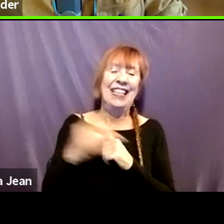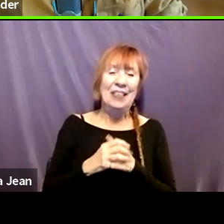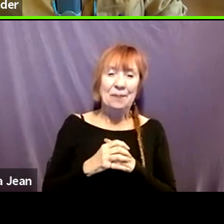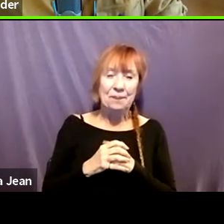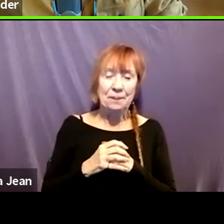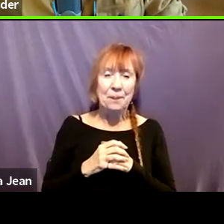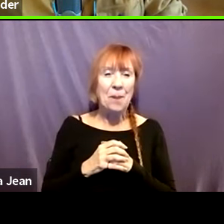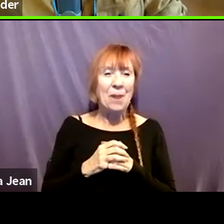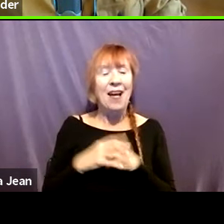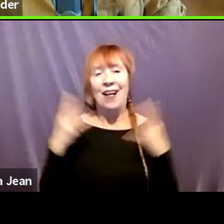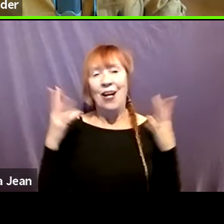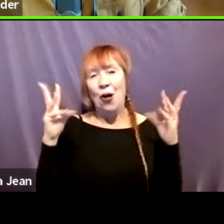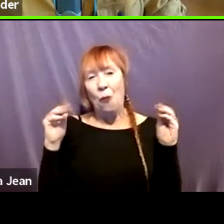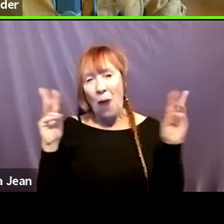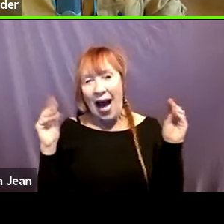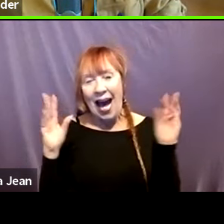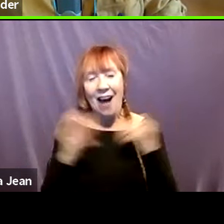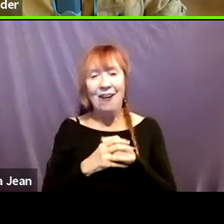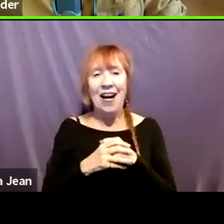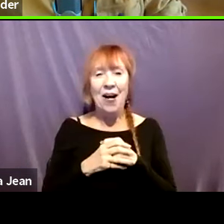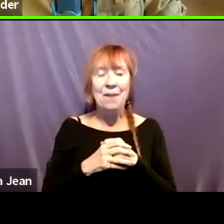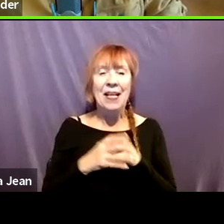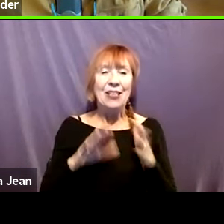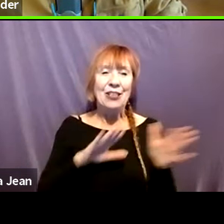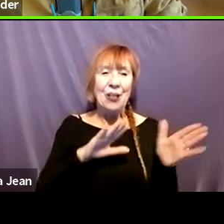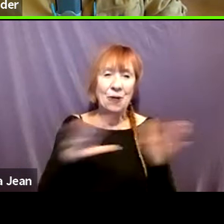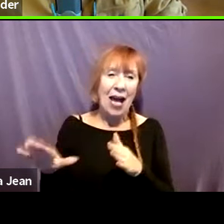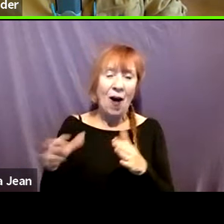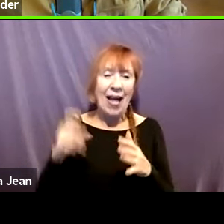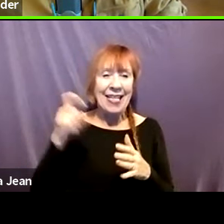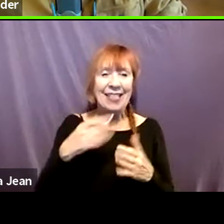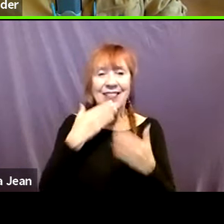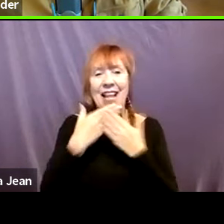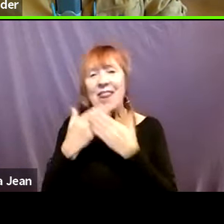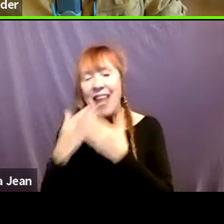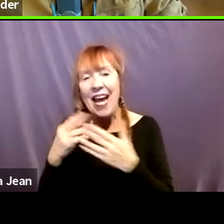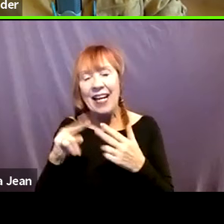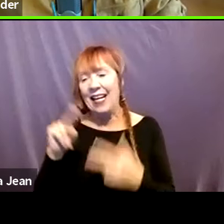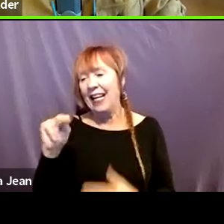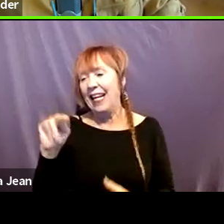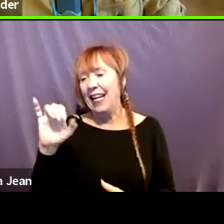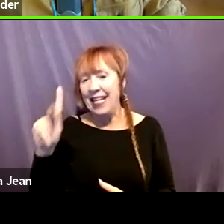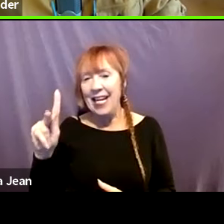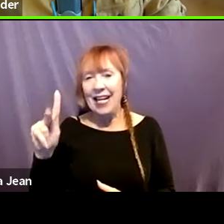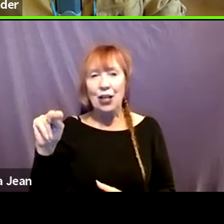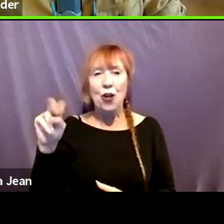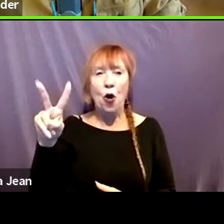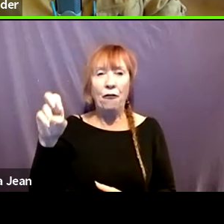Man, wow, with that, I wanna move on to some thanks, everybody. I wanna thank Nic Novicki, and Easterseals,